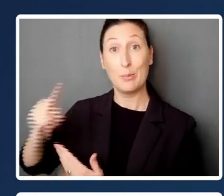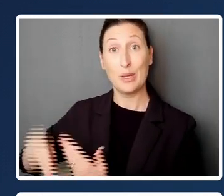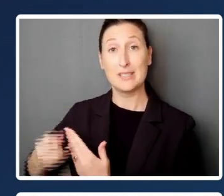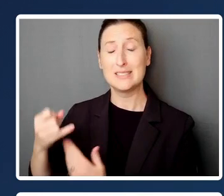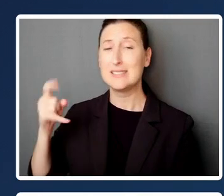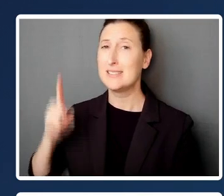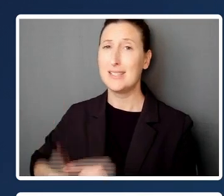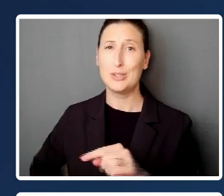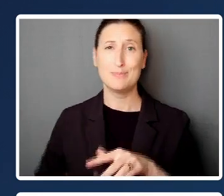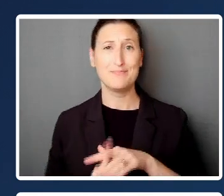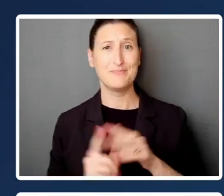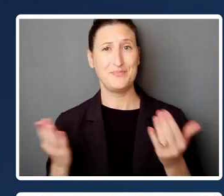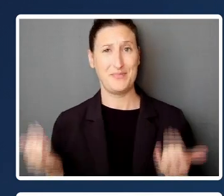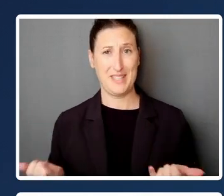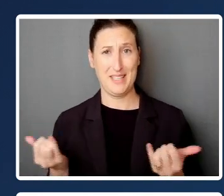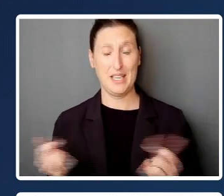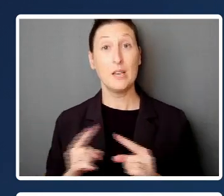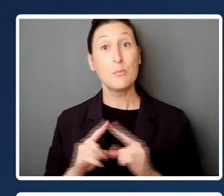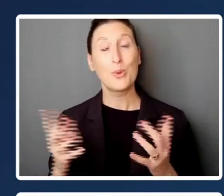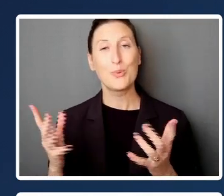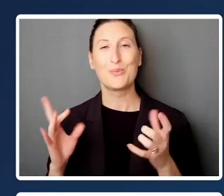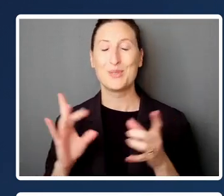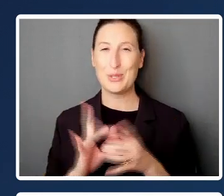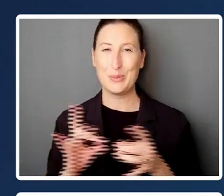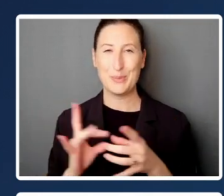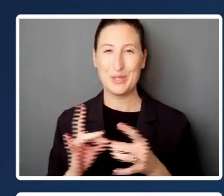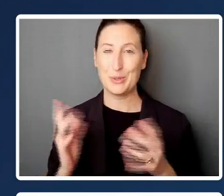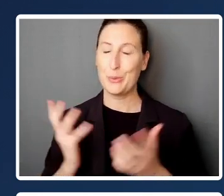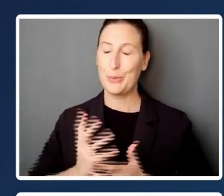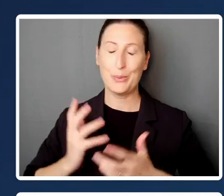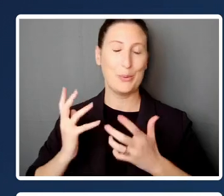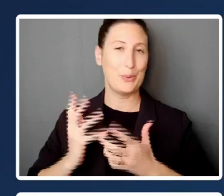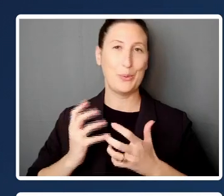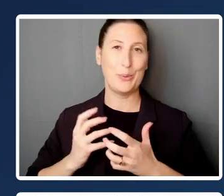we wanted to mention that it has been a really rewarding experience that we